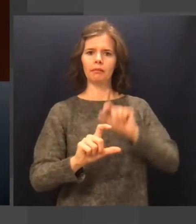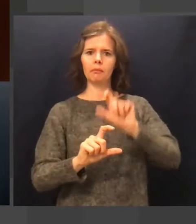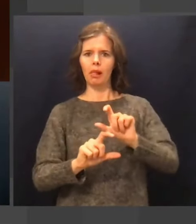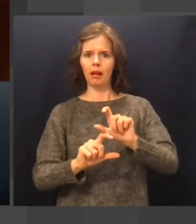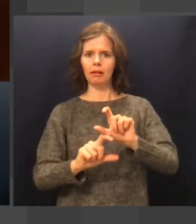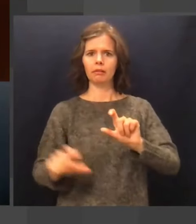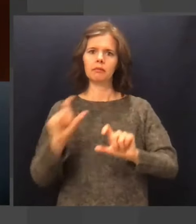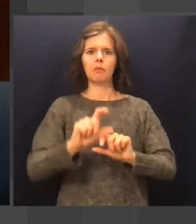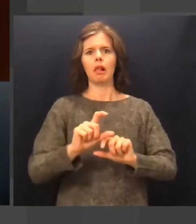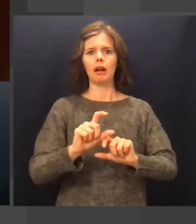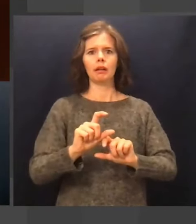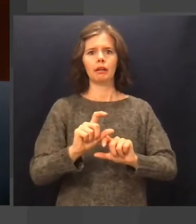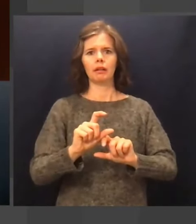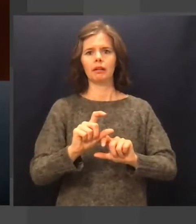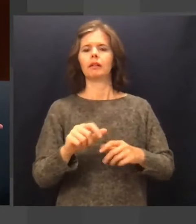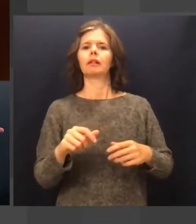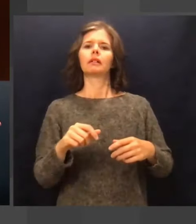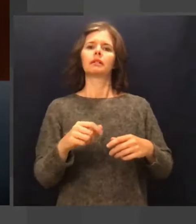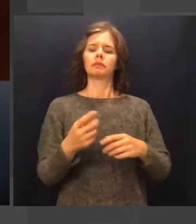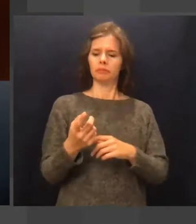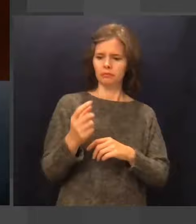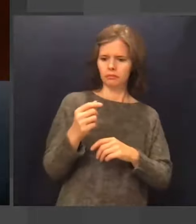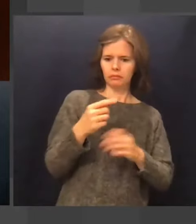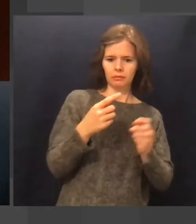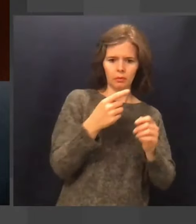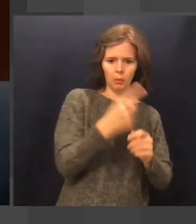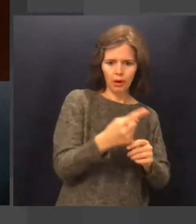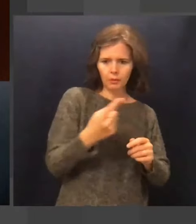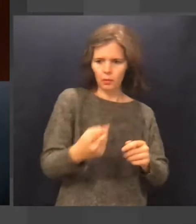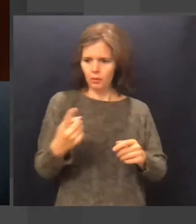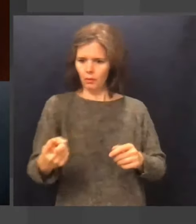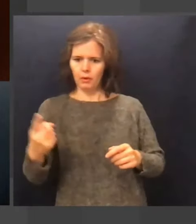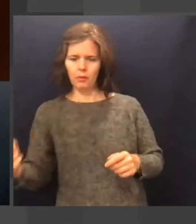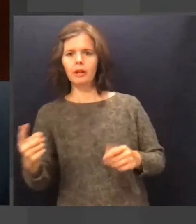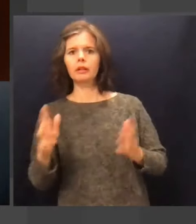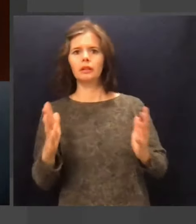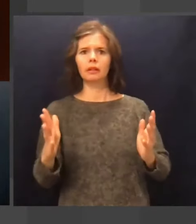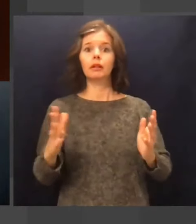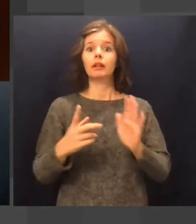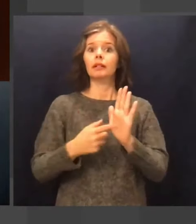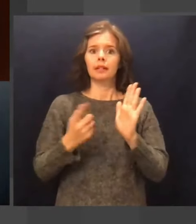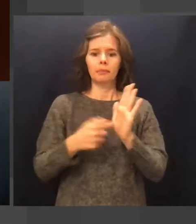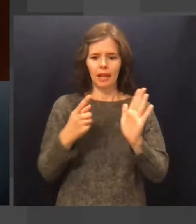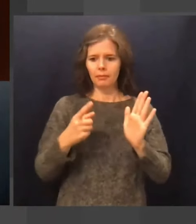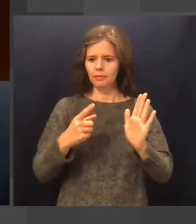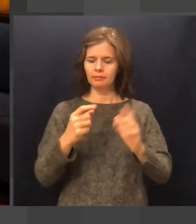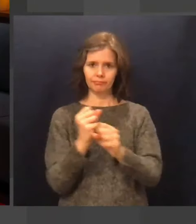YOU REMOVE ONE BLOCK.